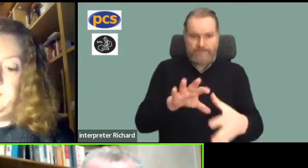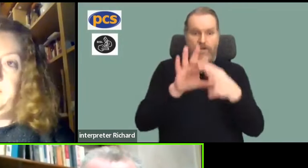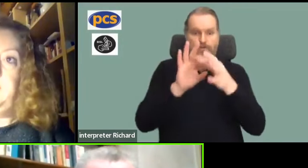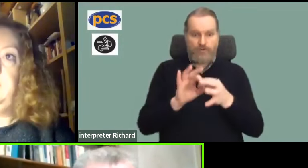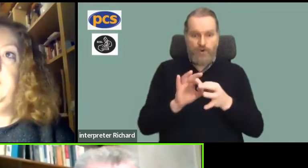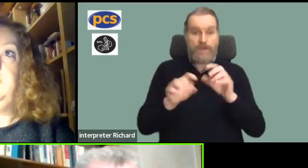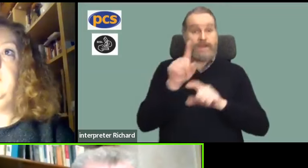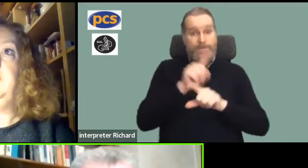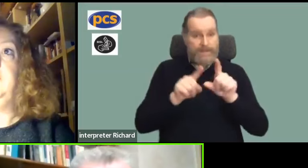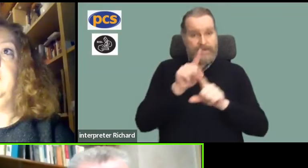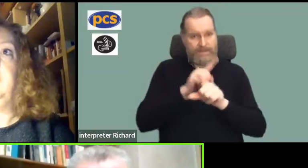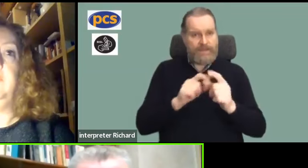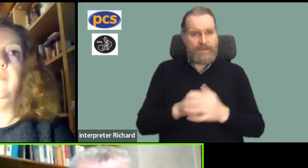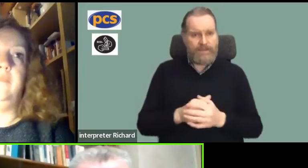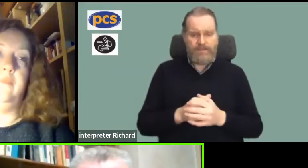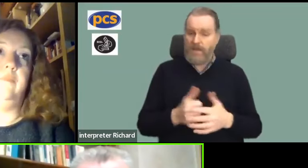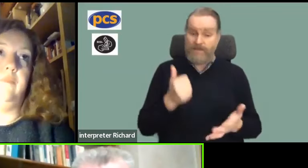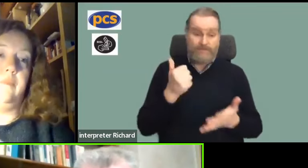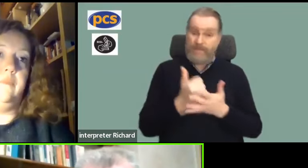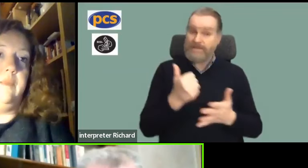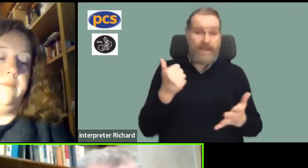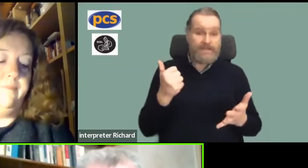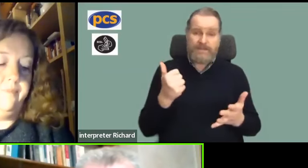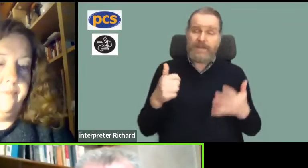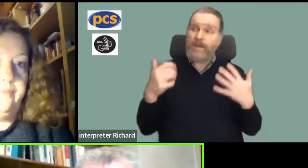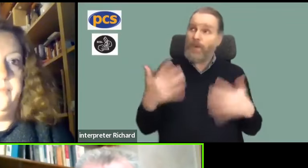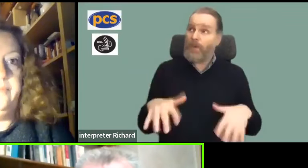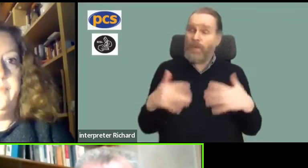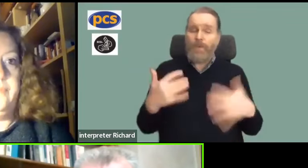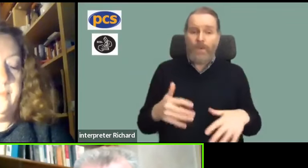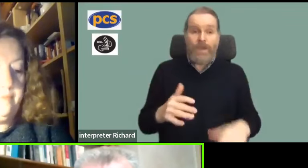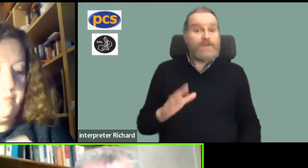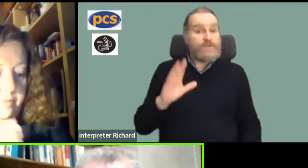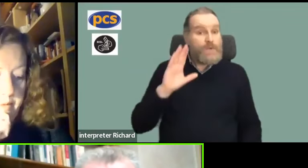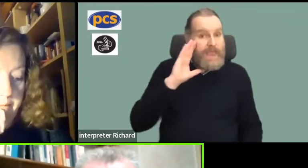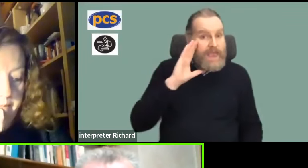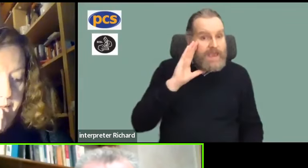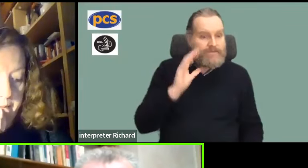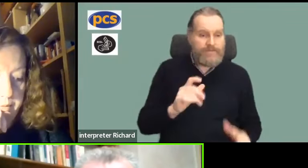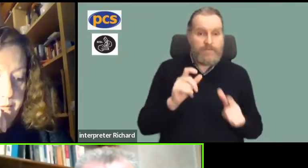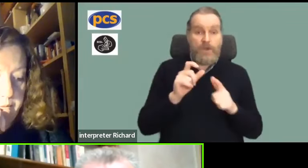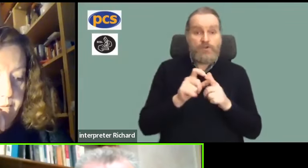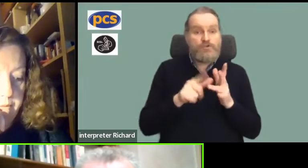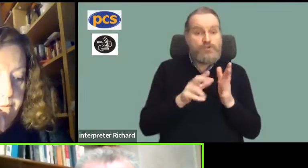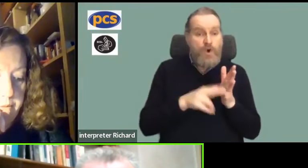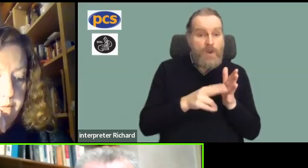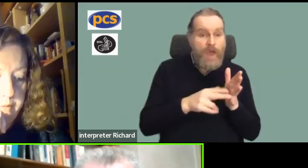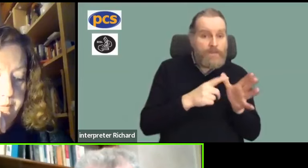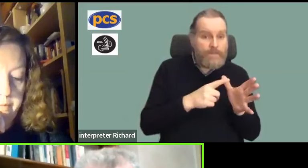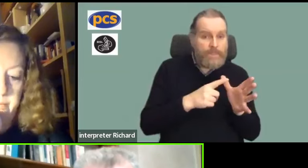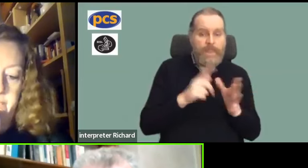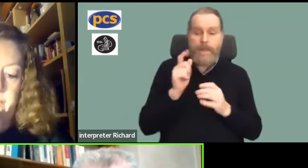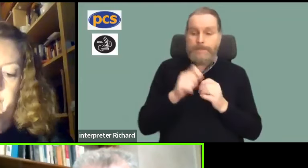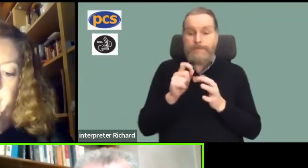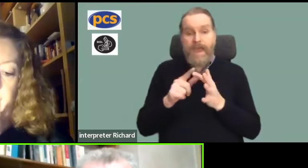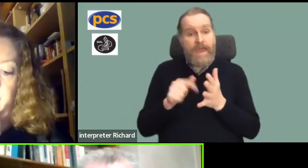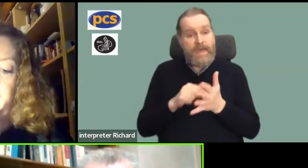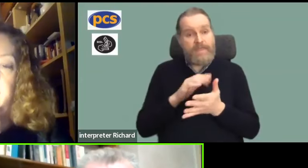grateful for everybody who's joining us, and tonight i'm i'm gonna i'm i'm what a great way to start i'm what a great way to start is it's fantastic to hear to hear from both donna and Beth